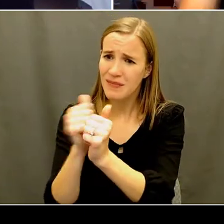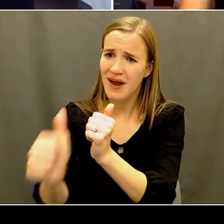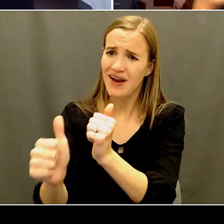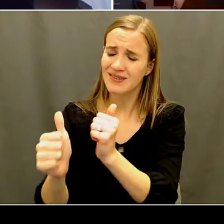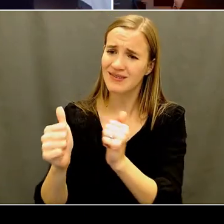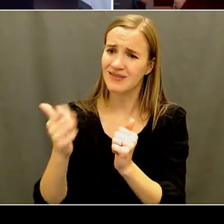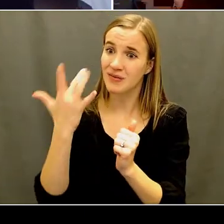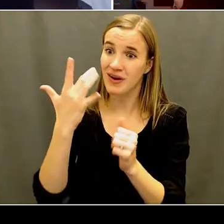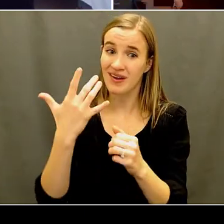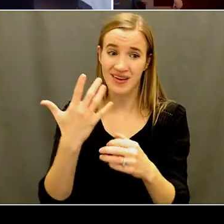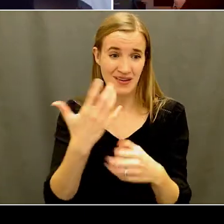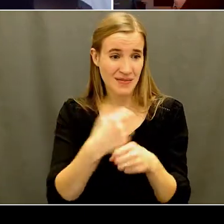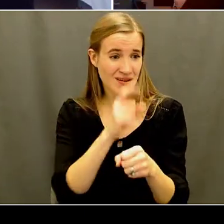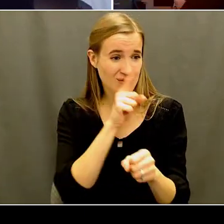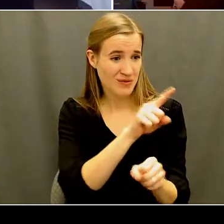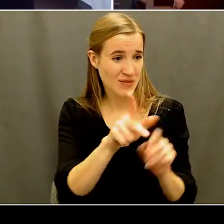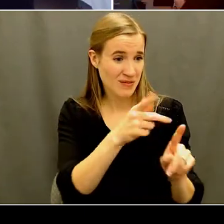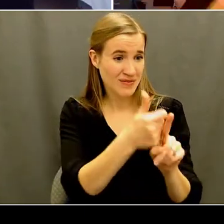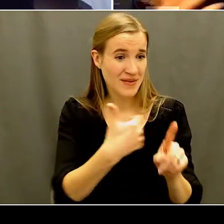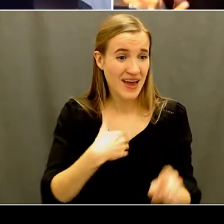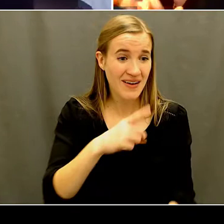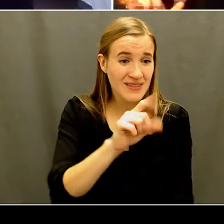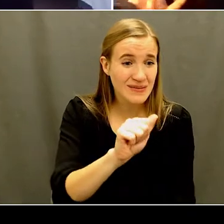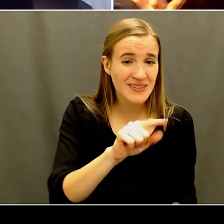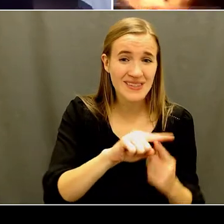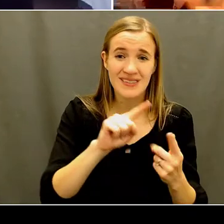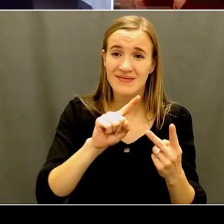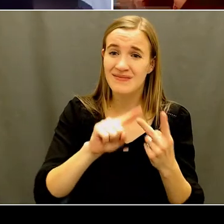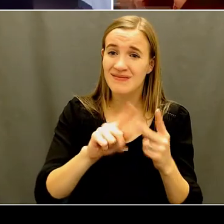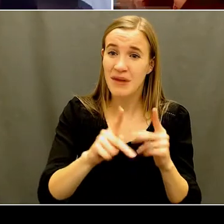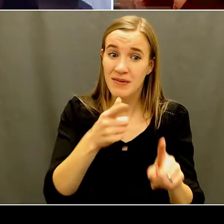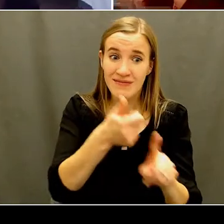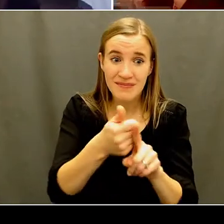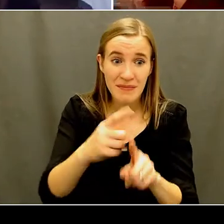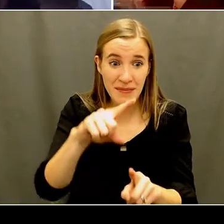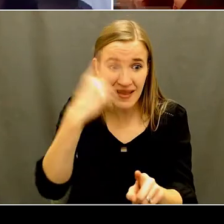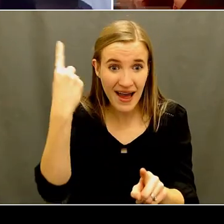resources and action items that can happen before we actually get into